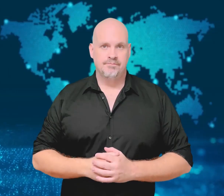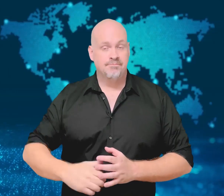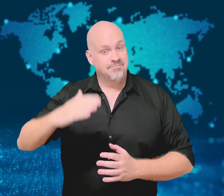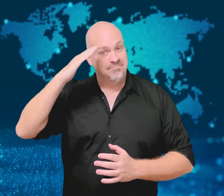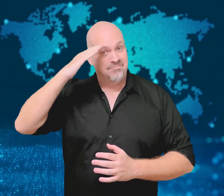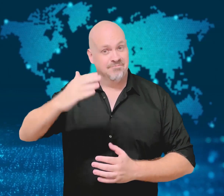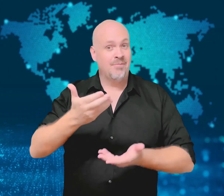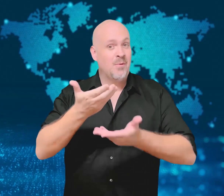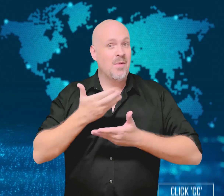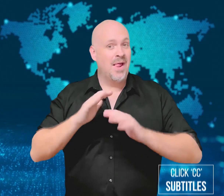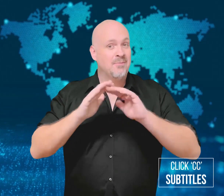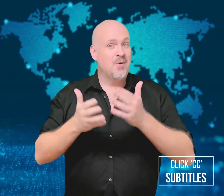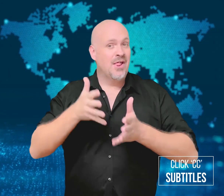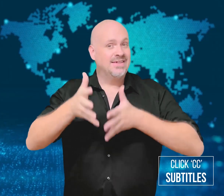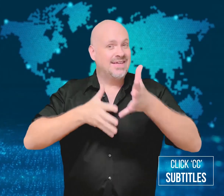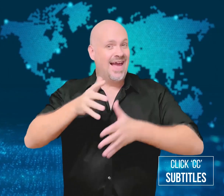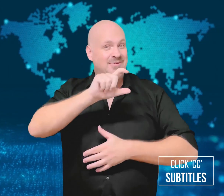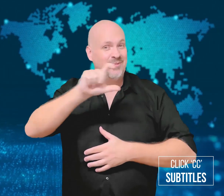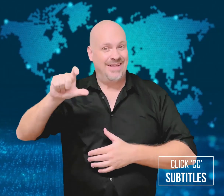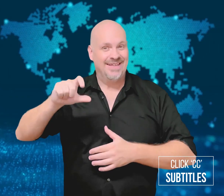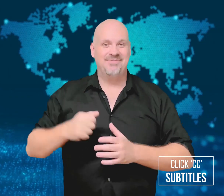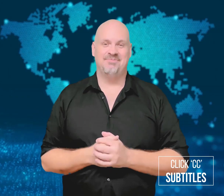Welcome to WorldSign Week!